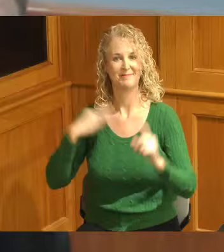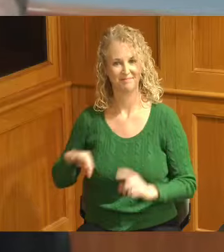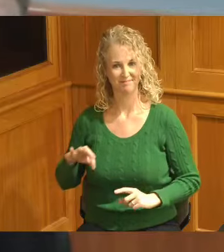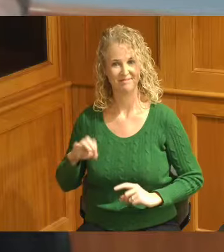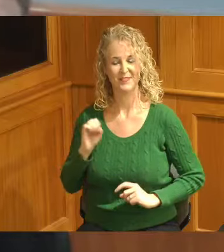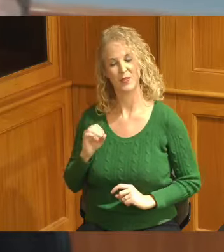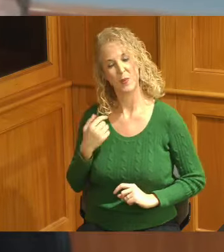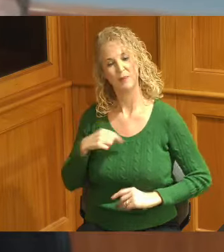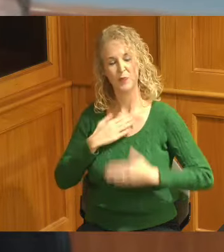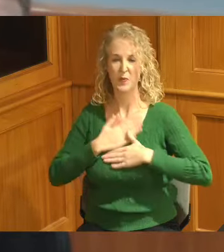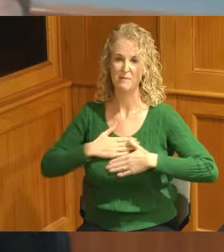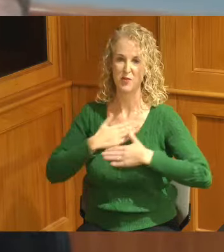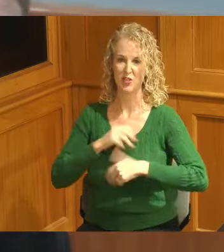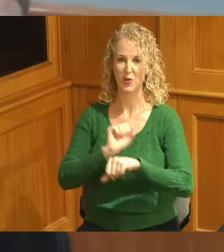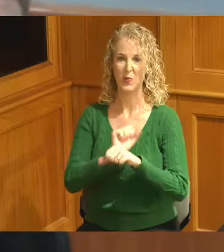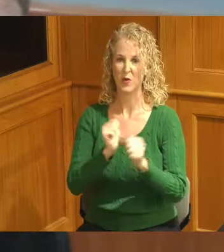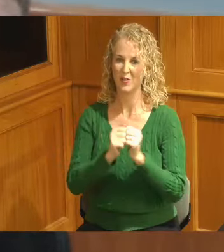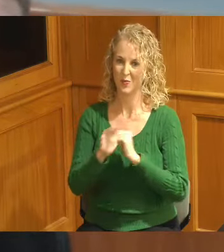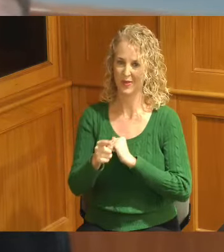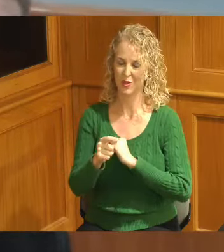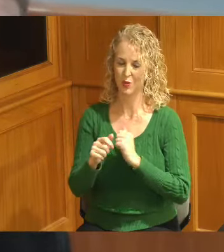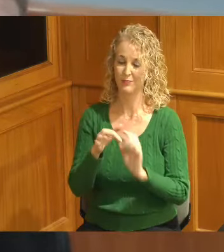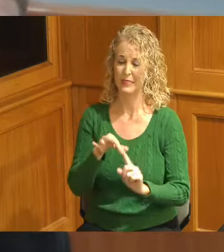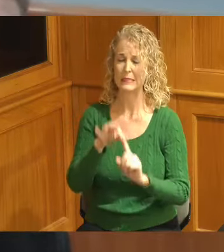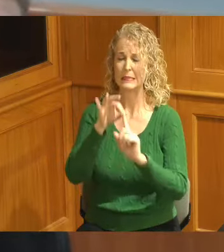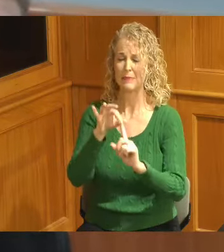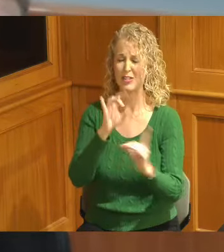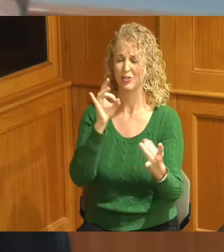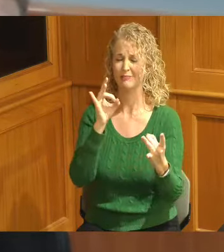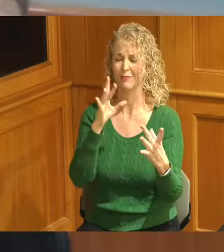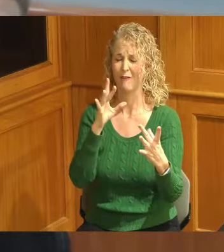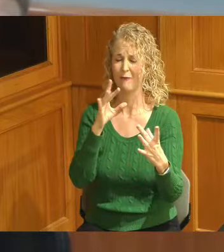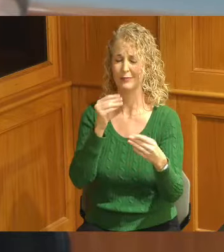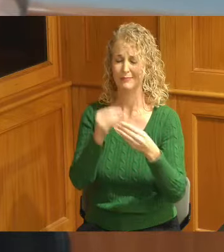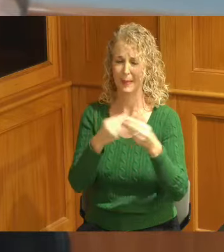value even inside of this difficult budget that you continue to prioritize that and invest in this